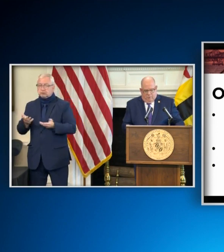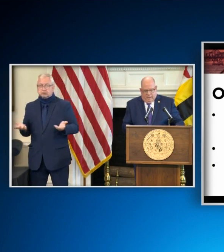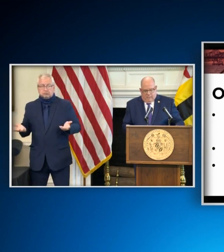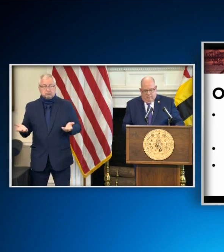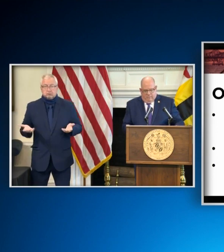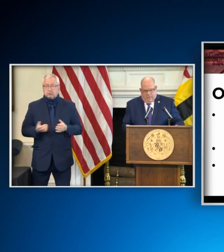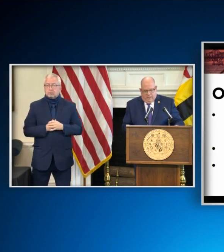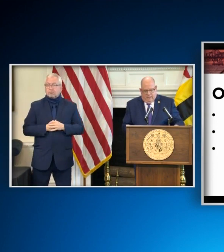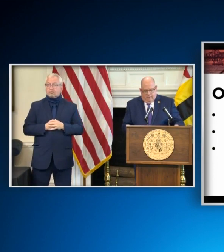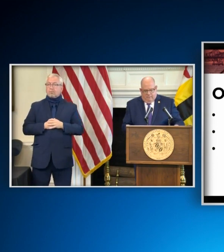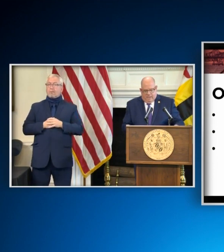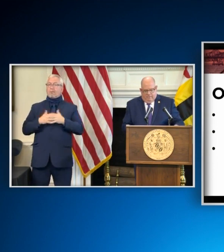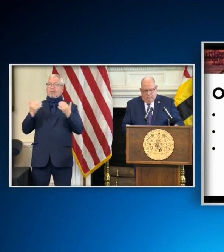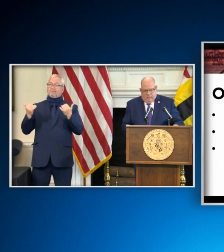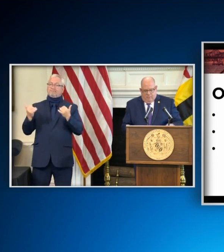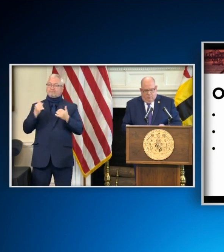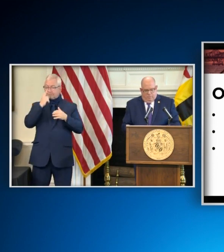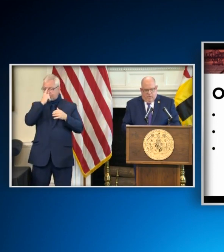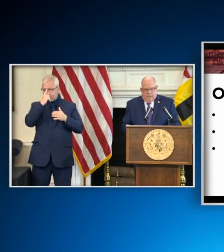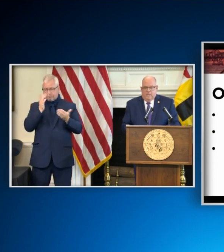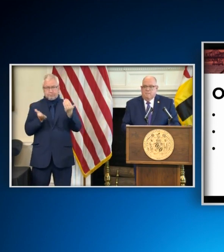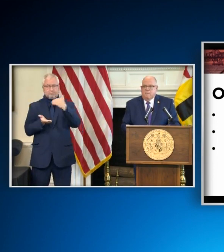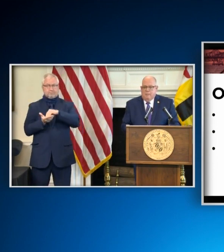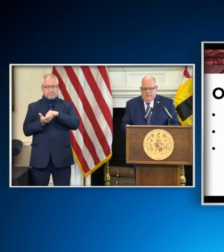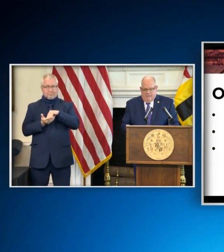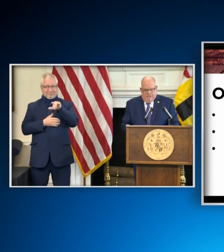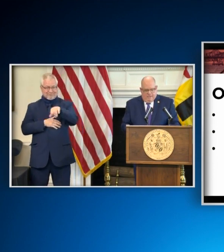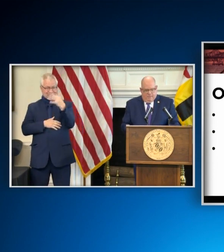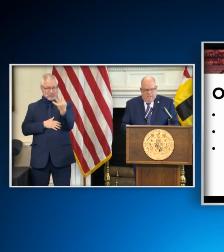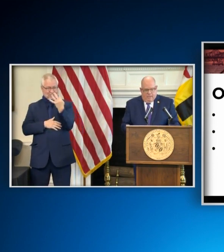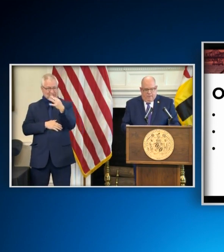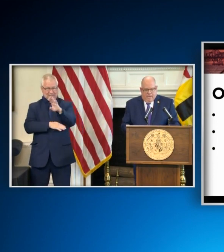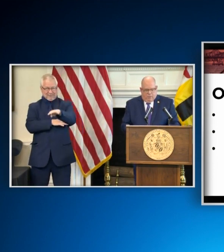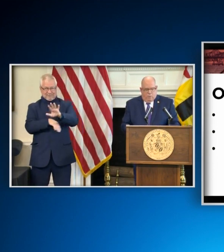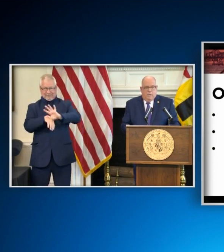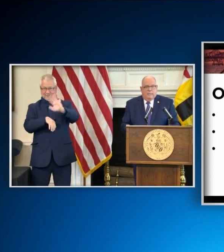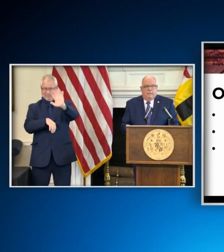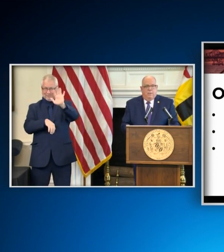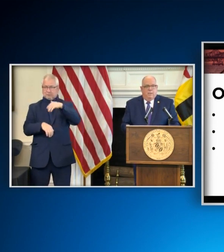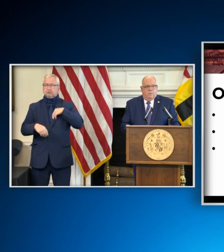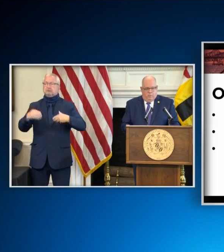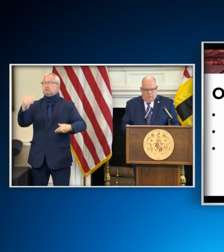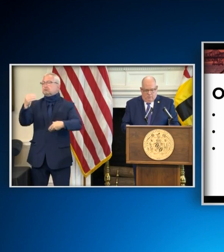MANY OF THESE STRUGGLING RESTAURANTS TO SURVIVE THE CRISIS.